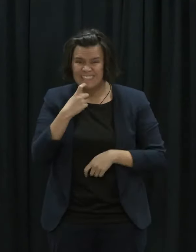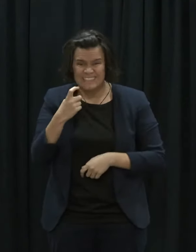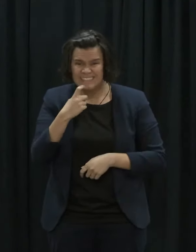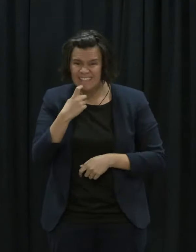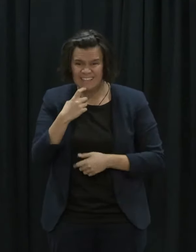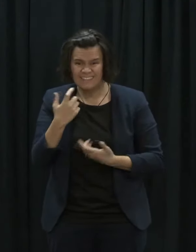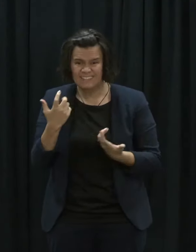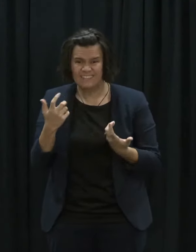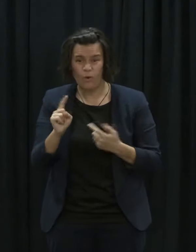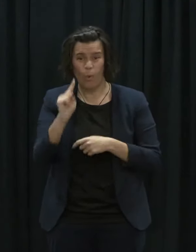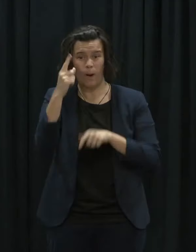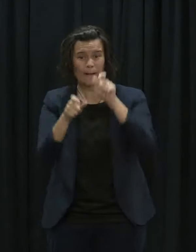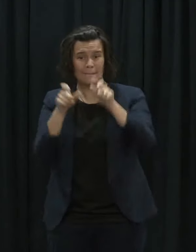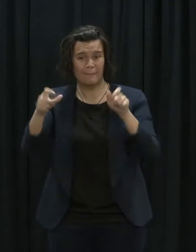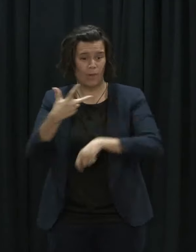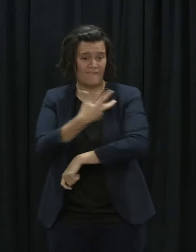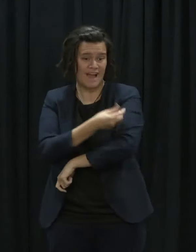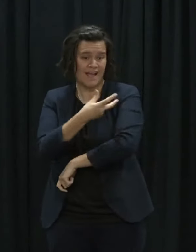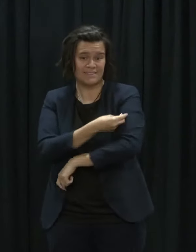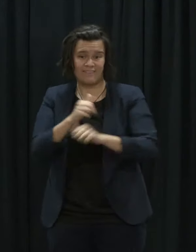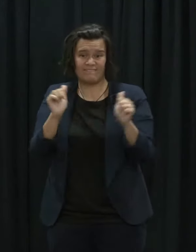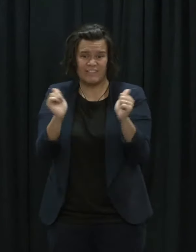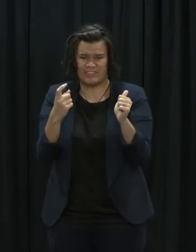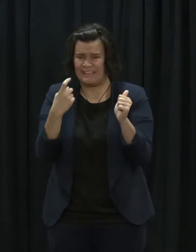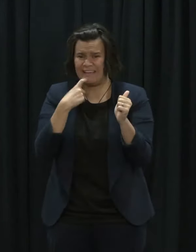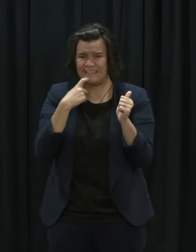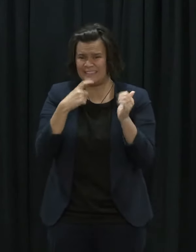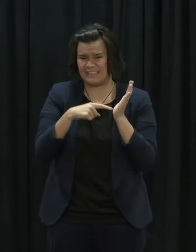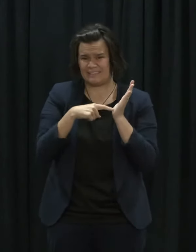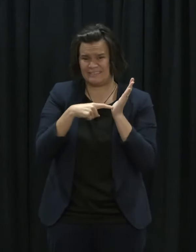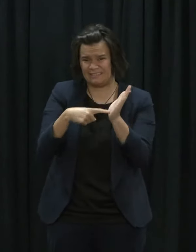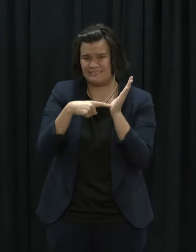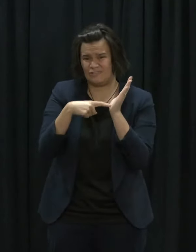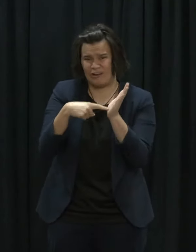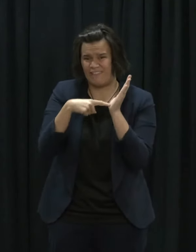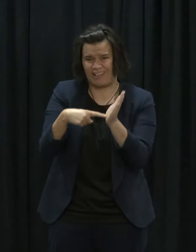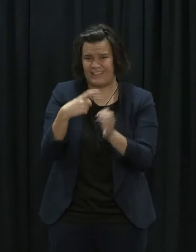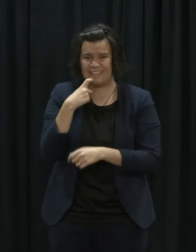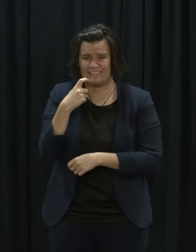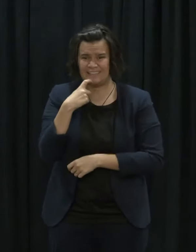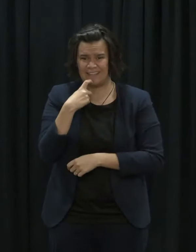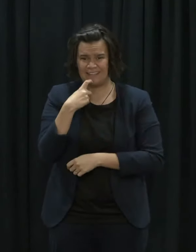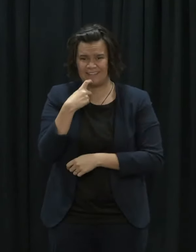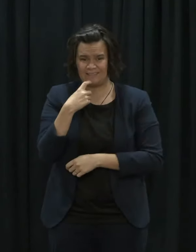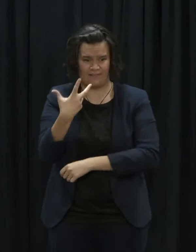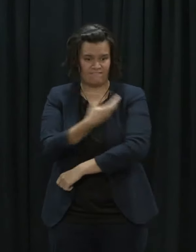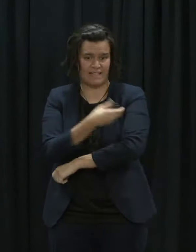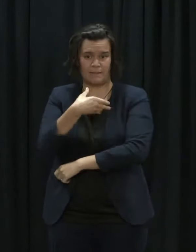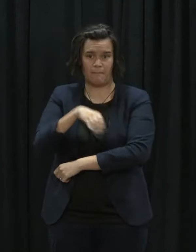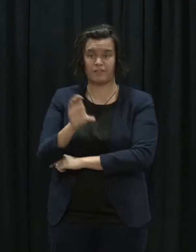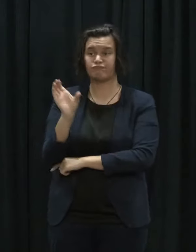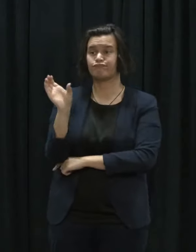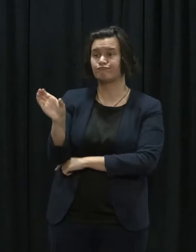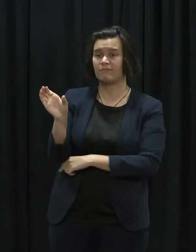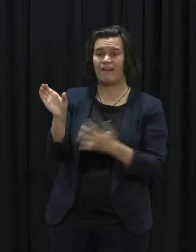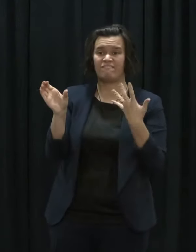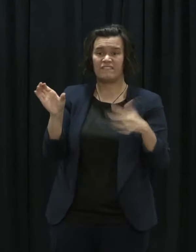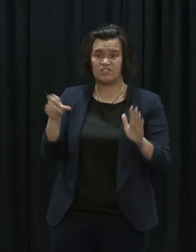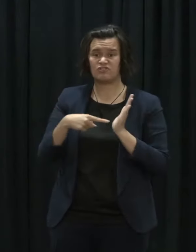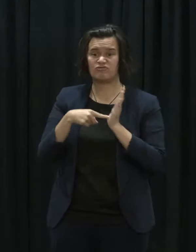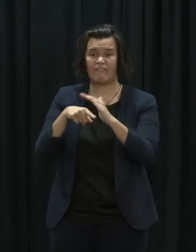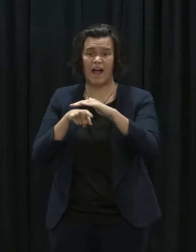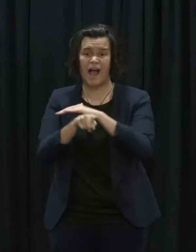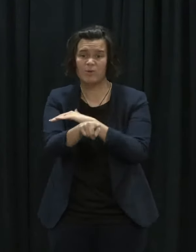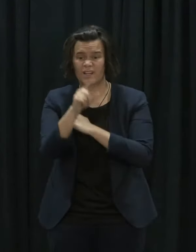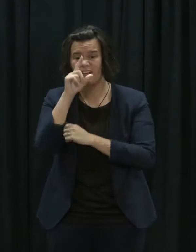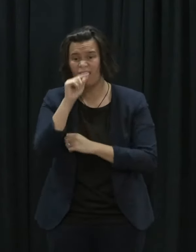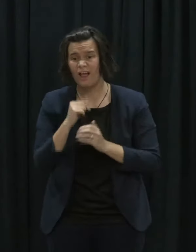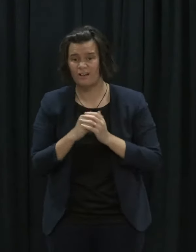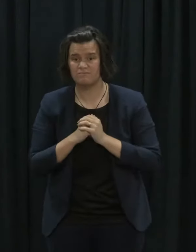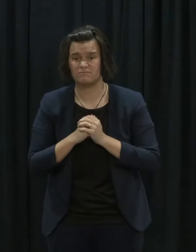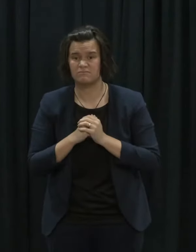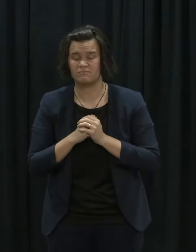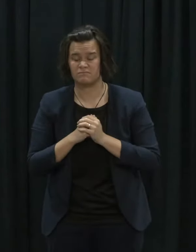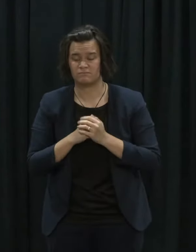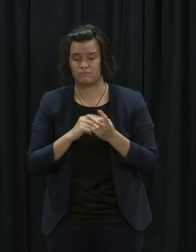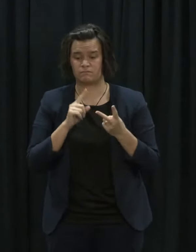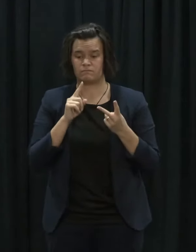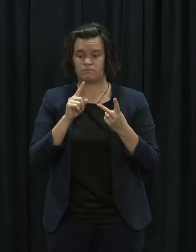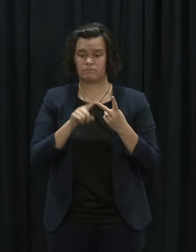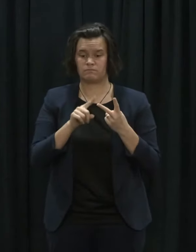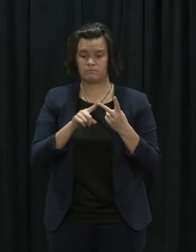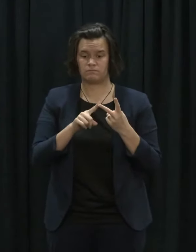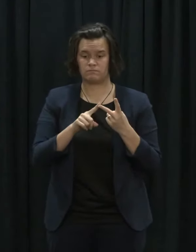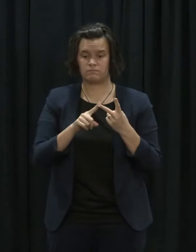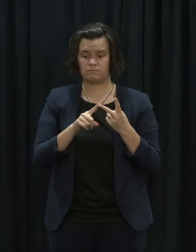First, it is not an owner is